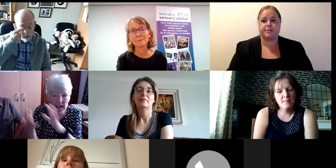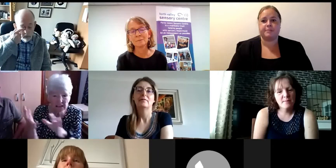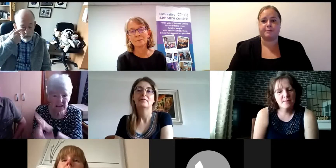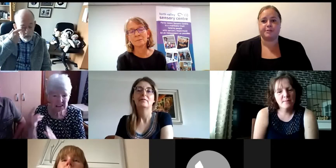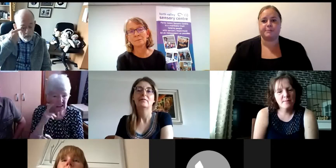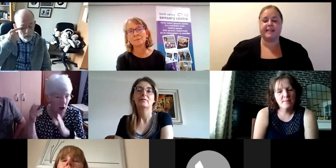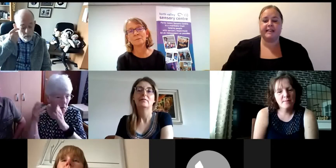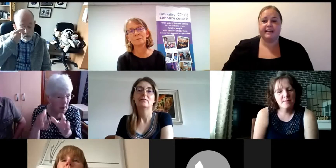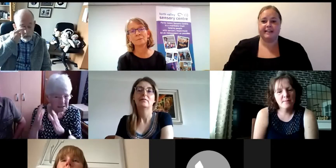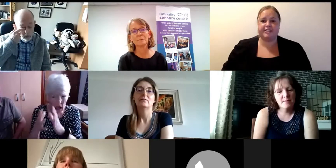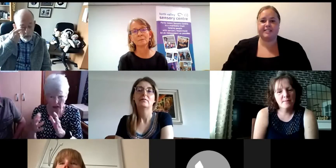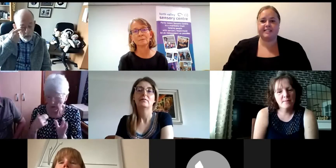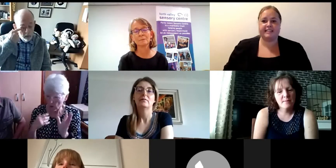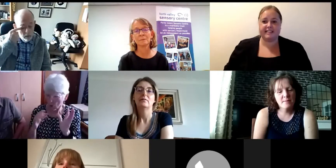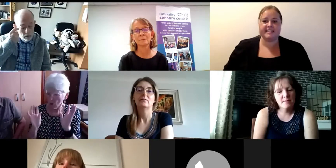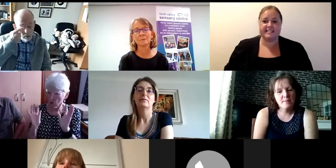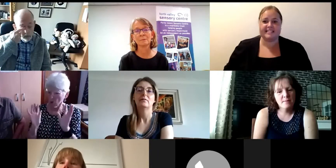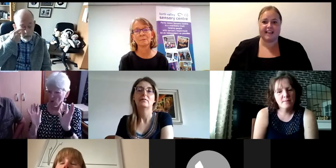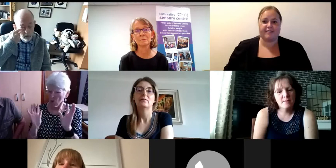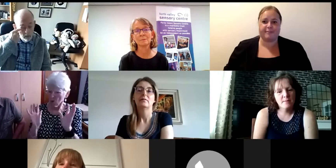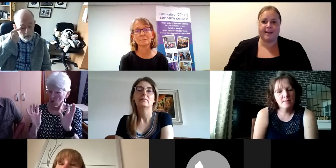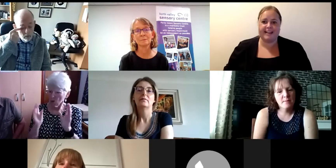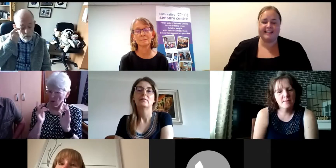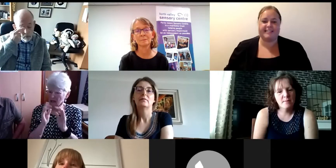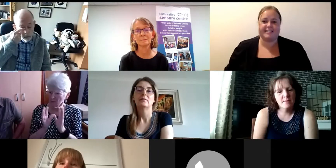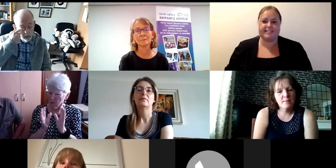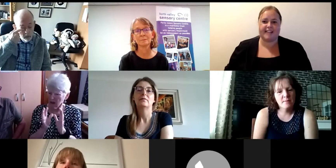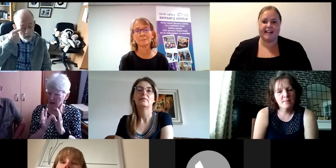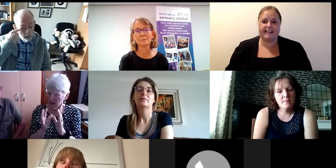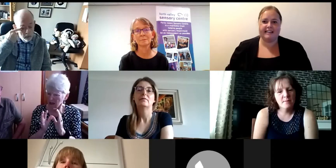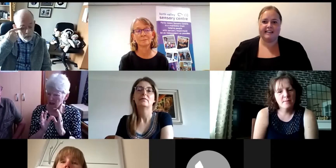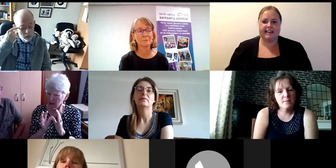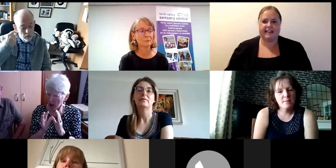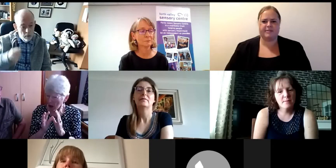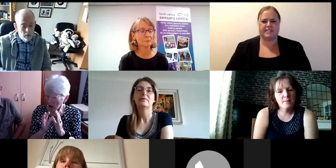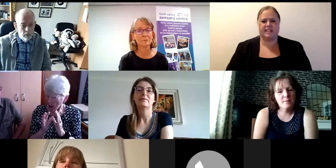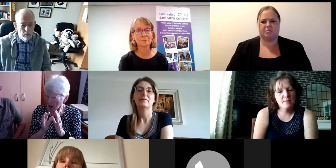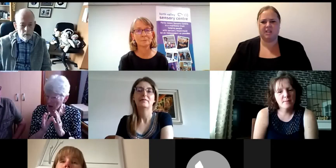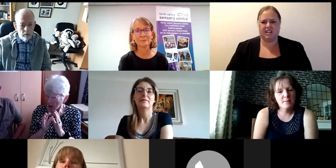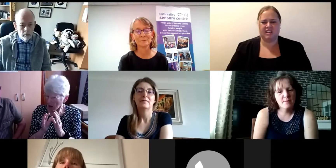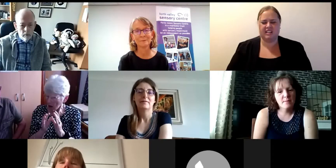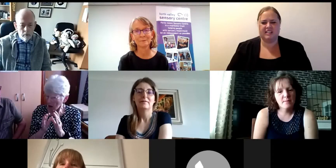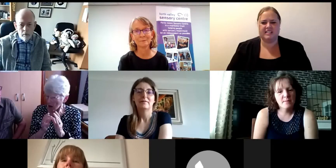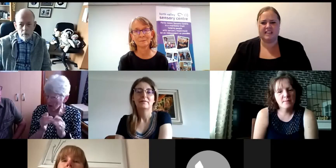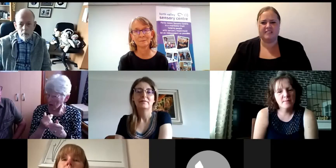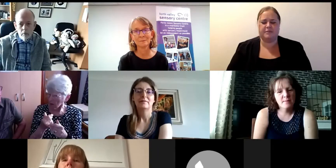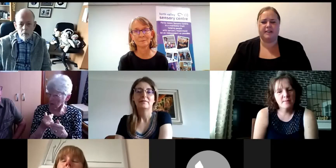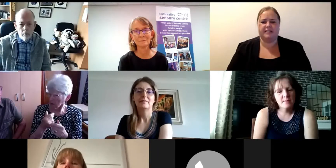And she said "this is the deaf way" To sign. and I was like "the deaf way?"